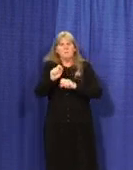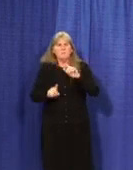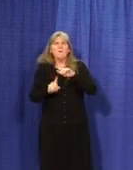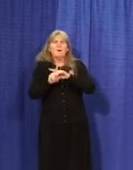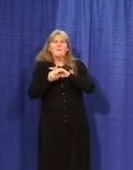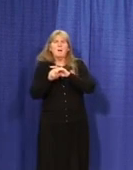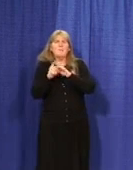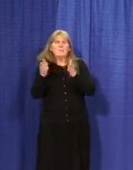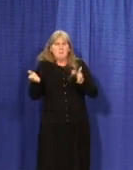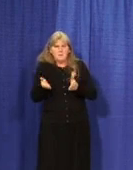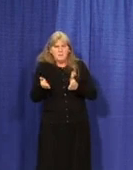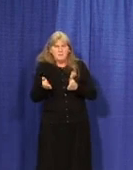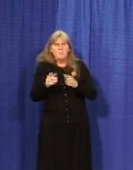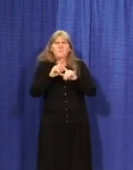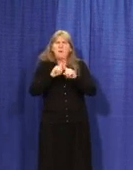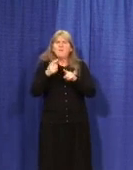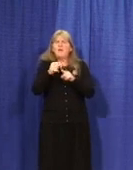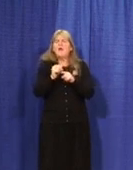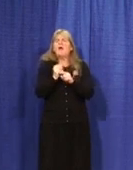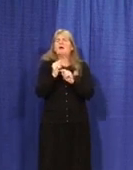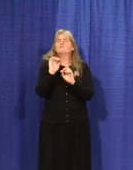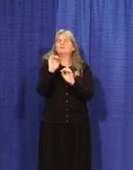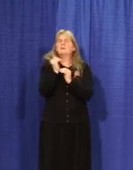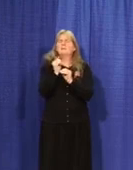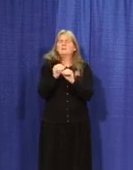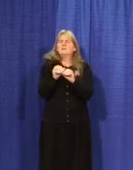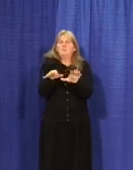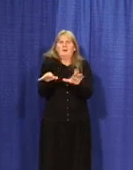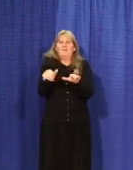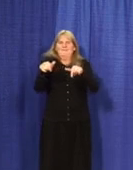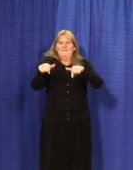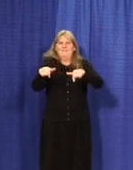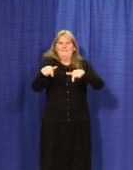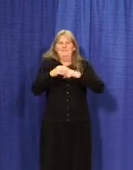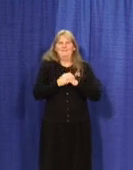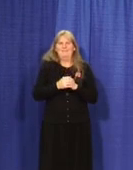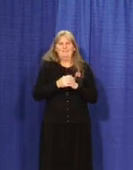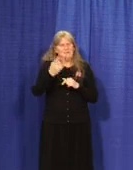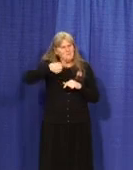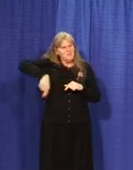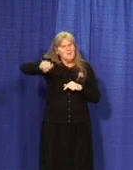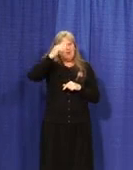responsibility to prevent the spread of COVID. The actions that we all know how